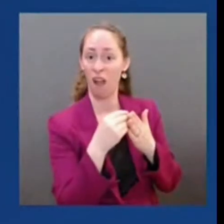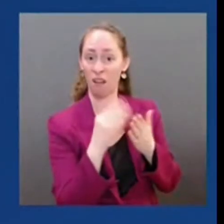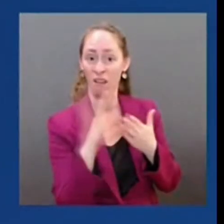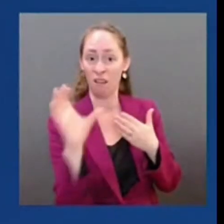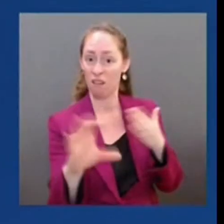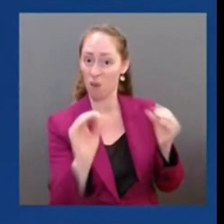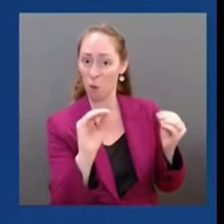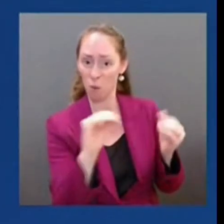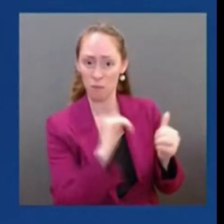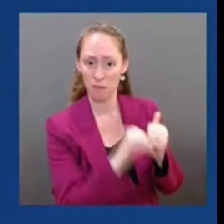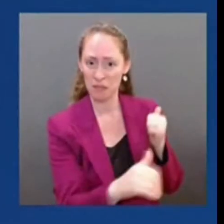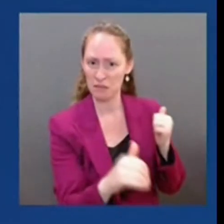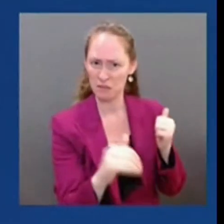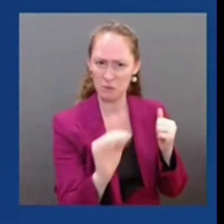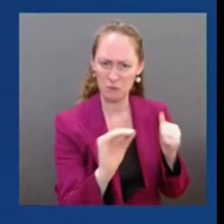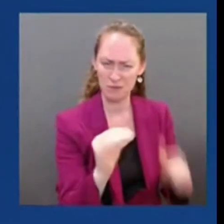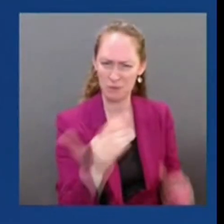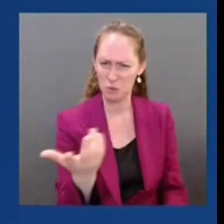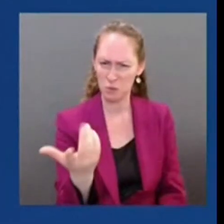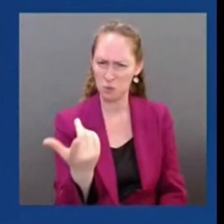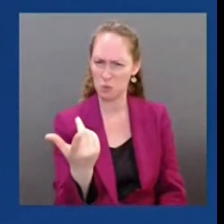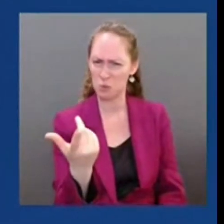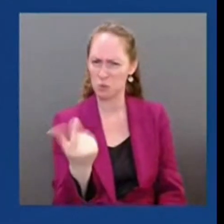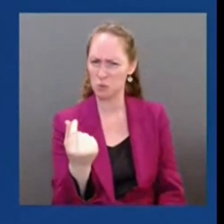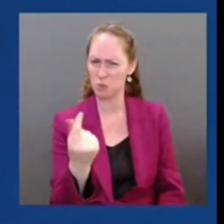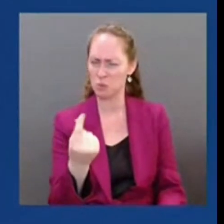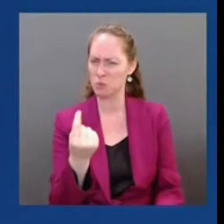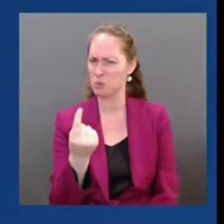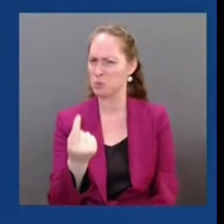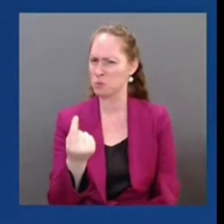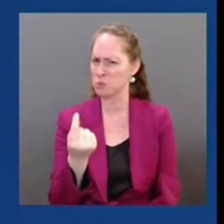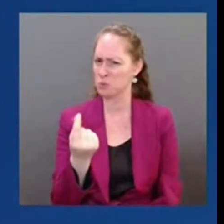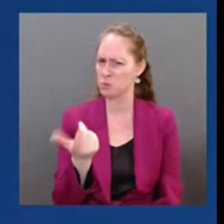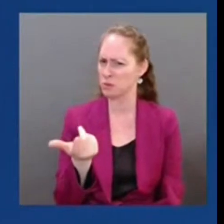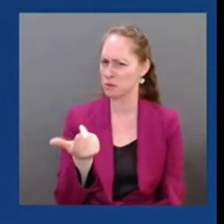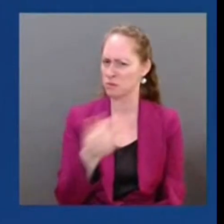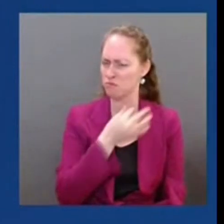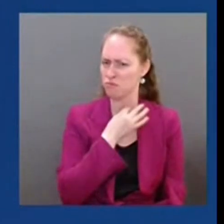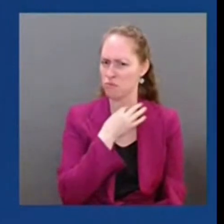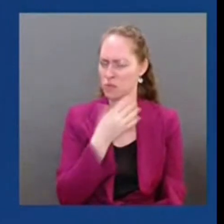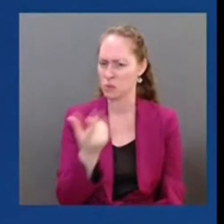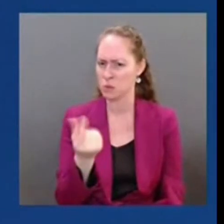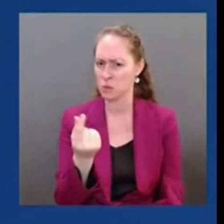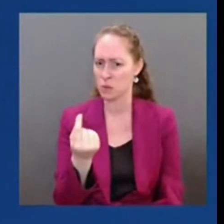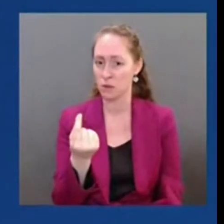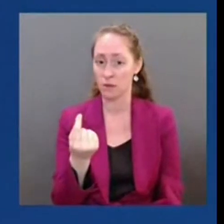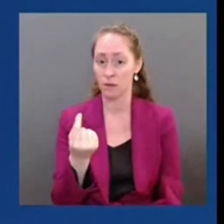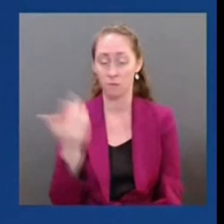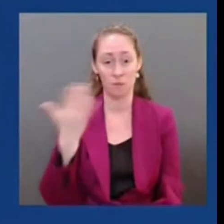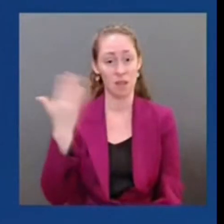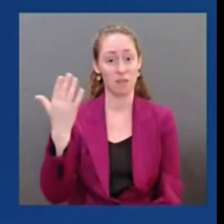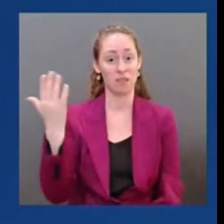CONGRESS IN THE COME WEEKS, IS THERE ANYTHING YOU CAN DO? CAN YOU GET IN LINE WITH